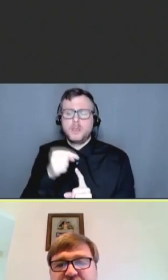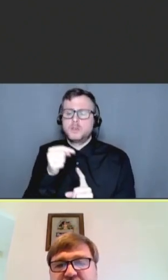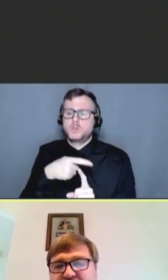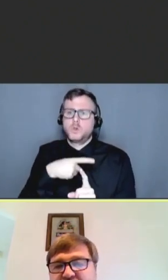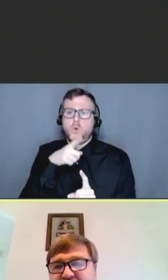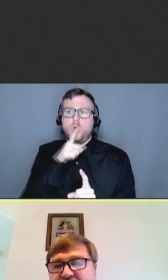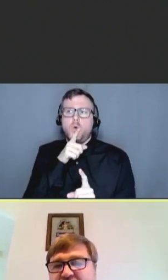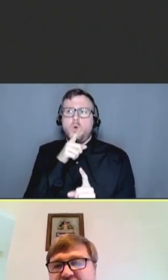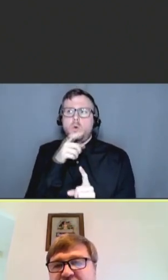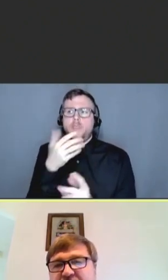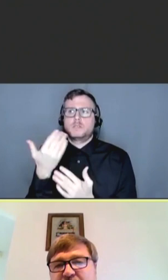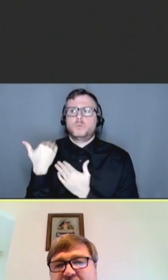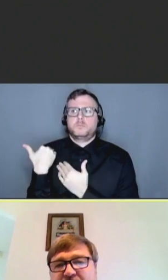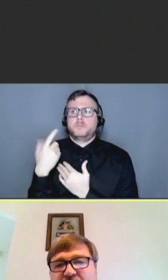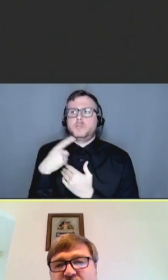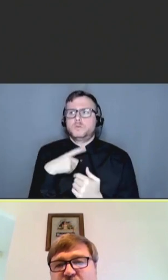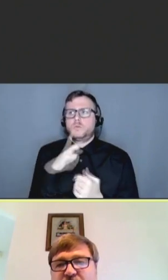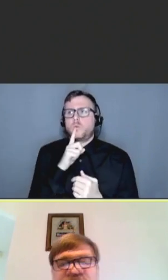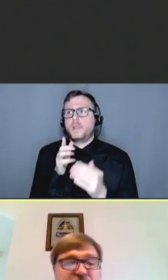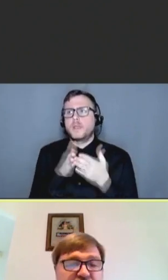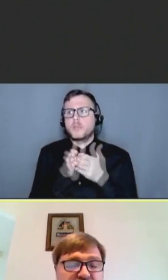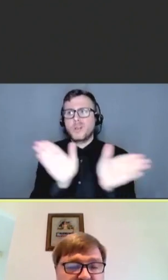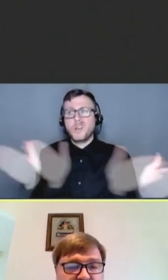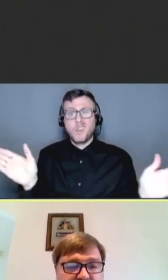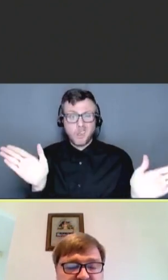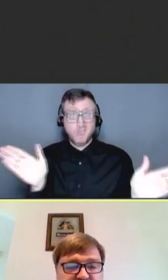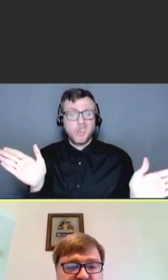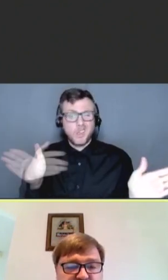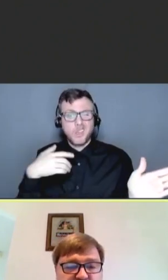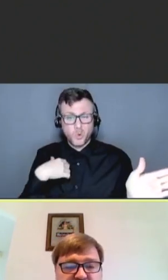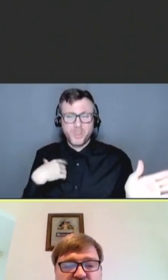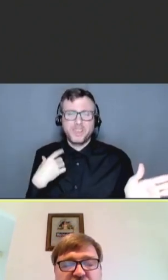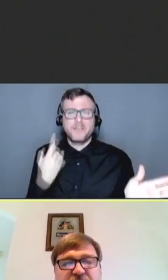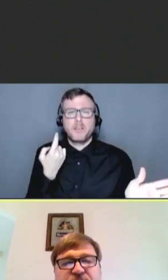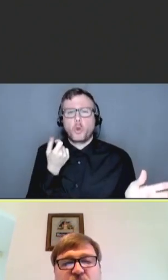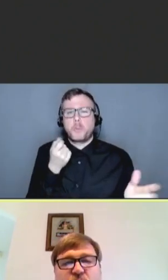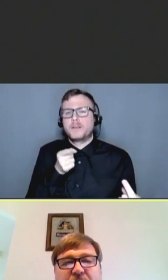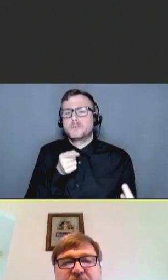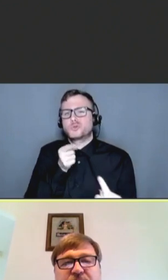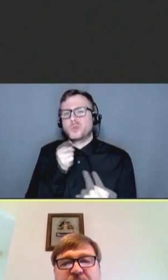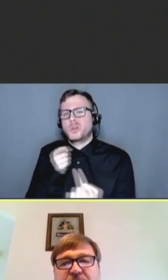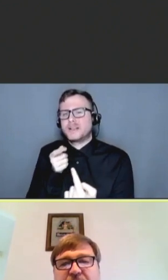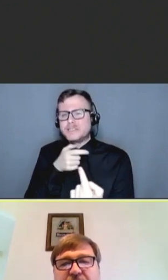and I know that we've struggled a little bit as a group, looking for ways that,